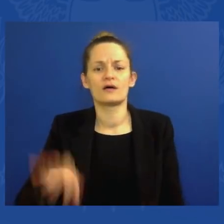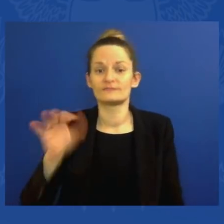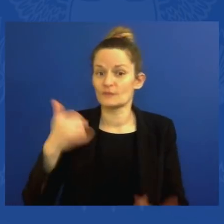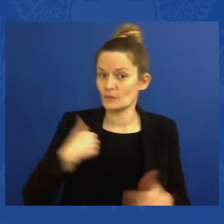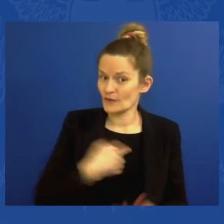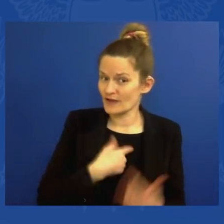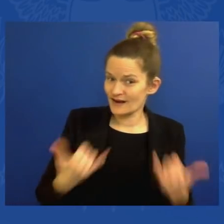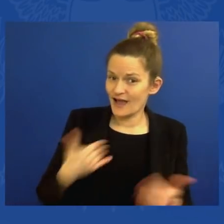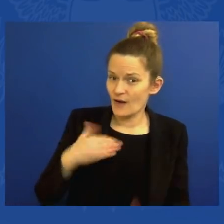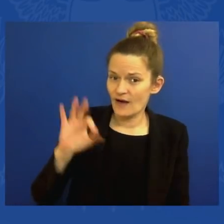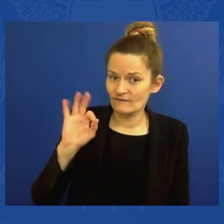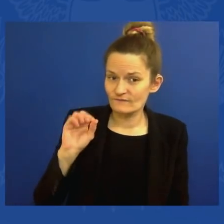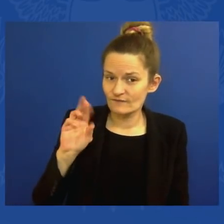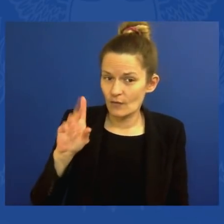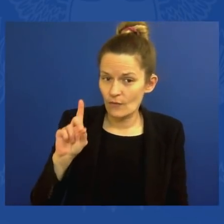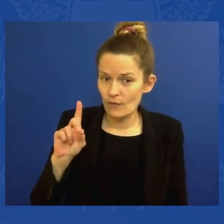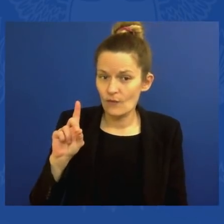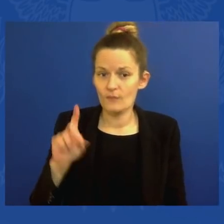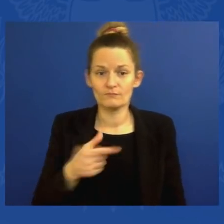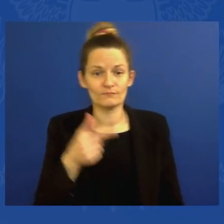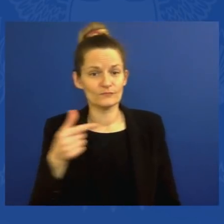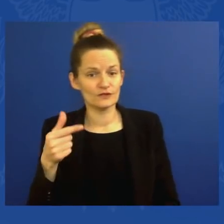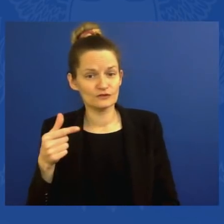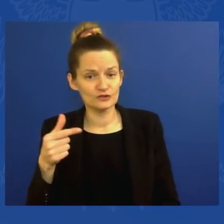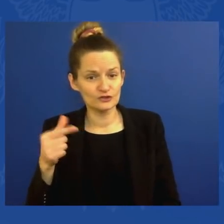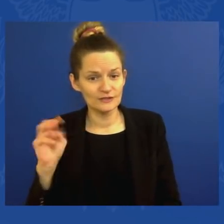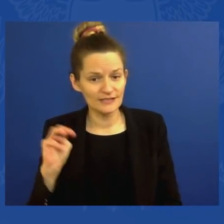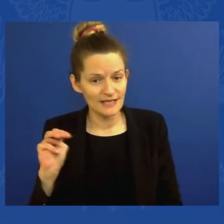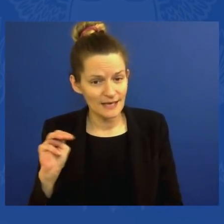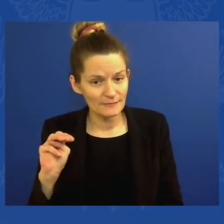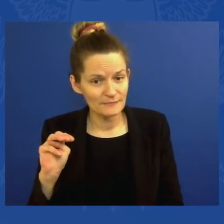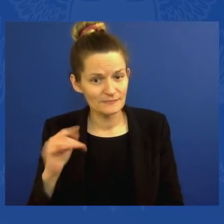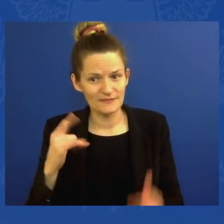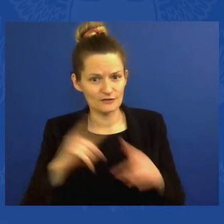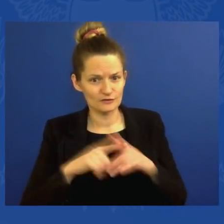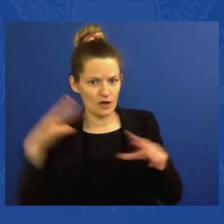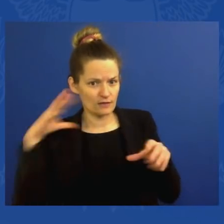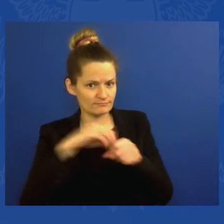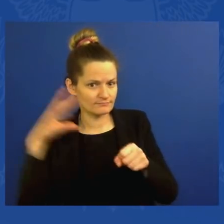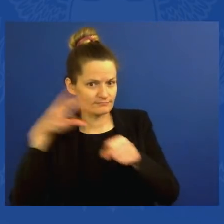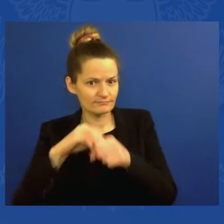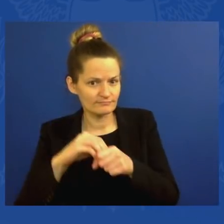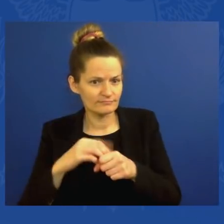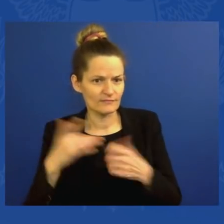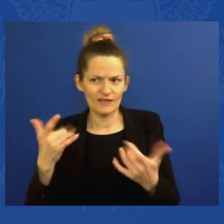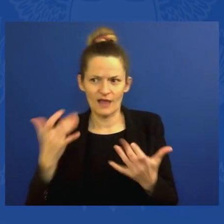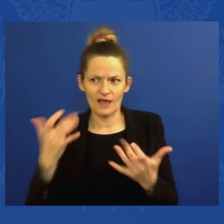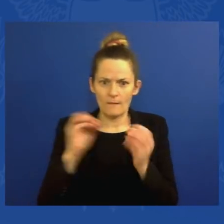our nation's largest electric vehicle manufacturer; to innovate and -- and inspire younger companies --